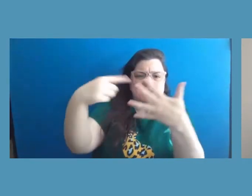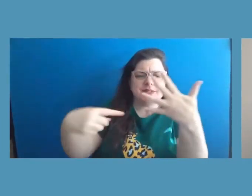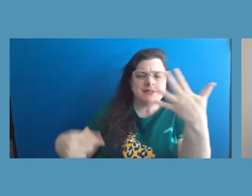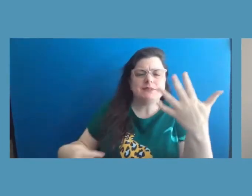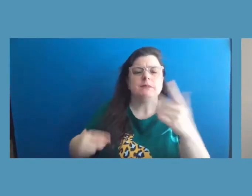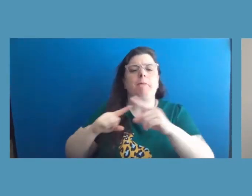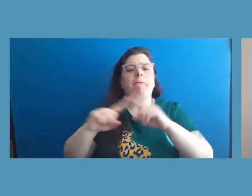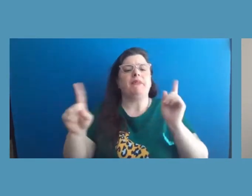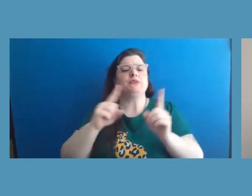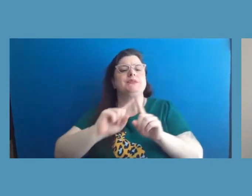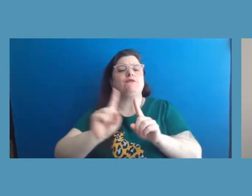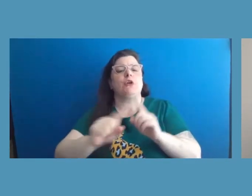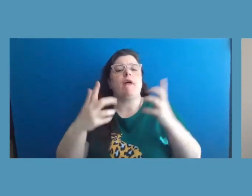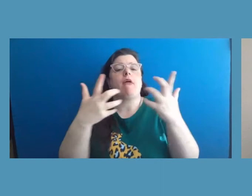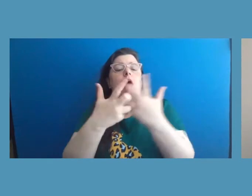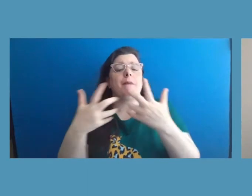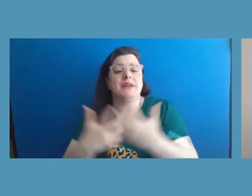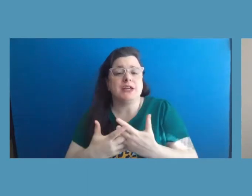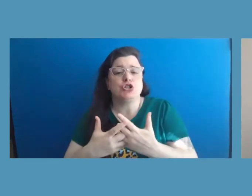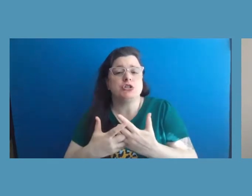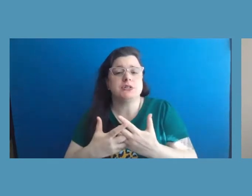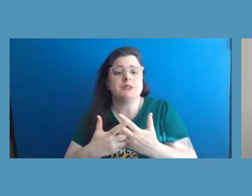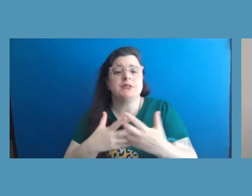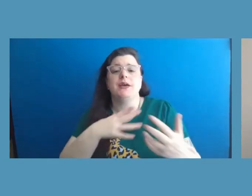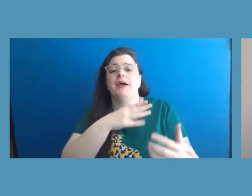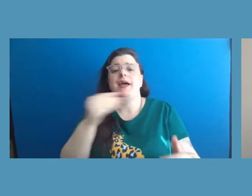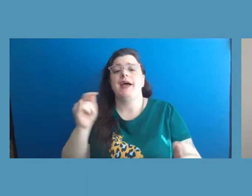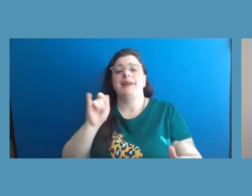person cannot do it they have to be able to do this, this and this. But there are